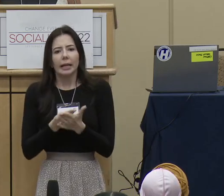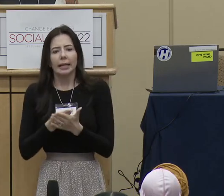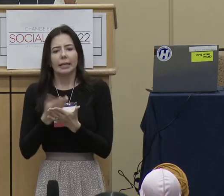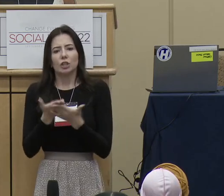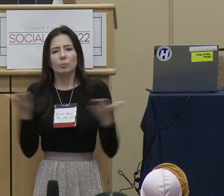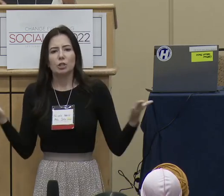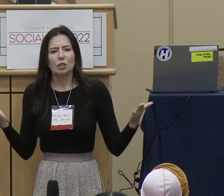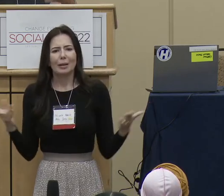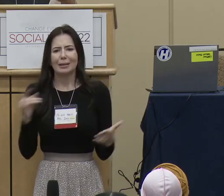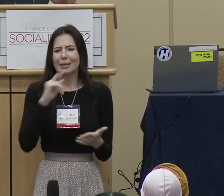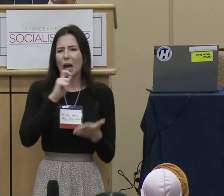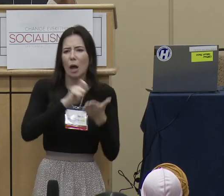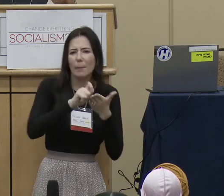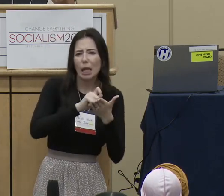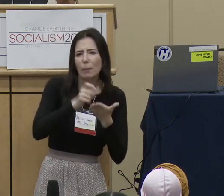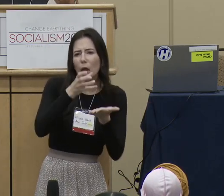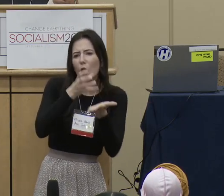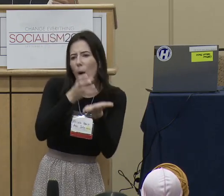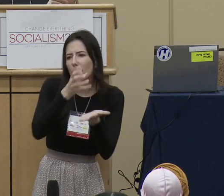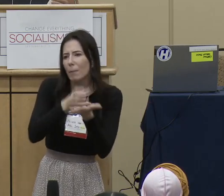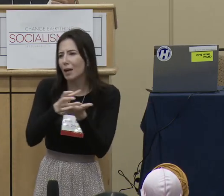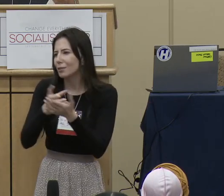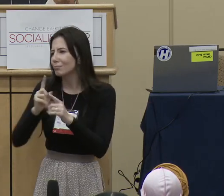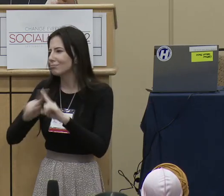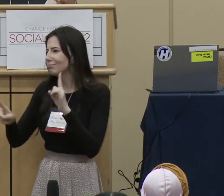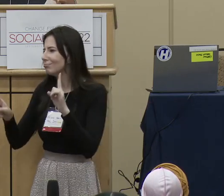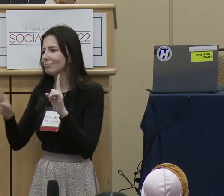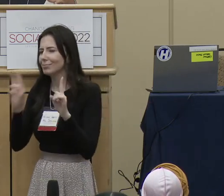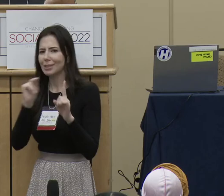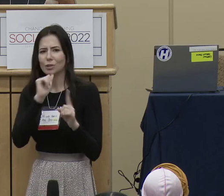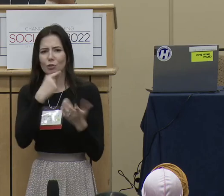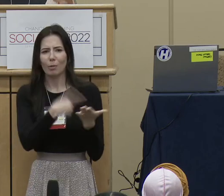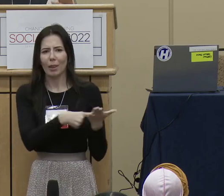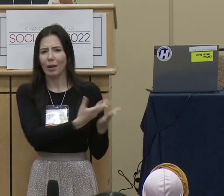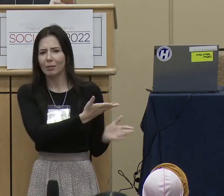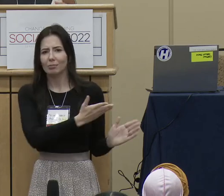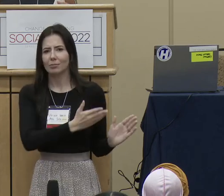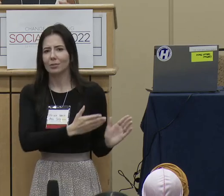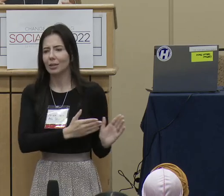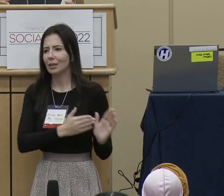talk about selling financial instruments, it's not like bottle or ink pen or a phone. They are talking about this